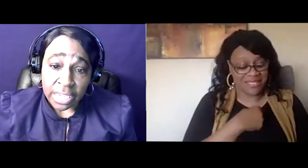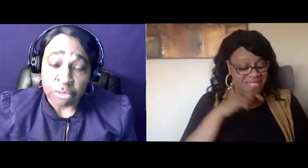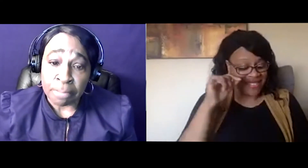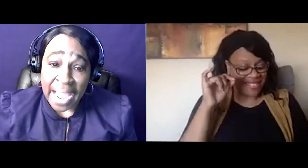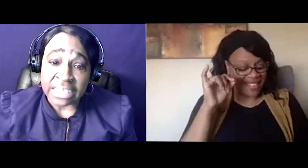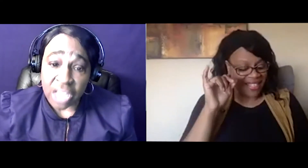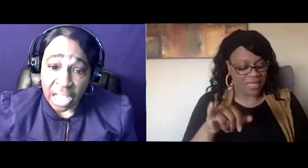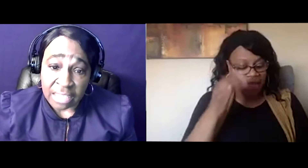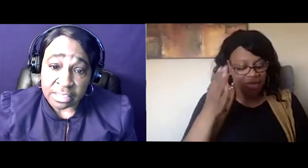It reminds us